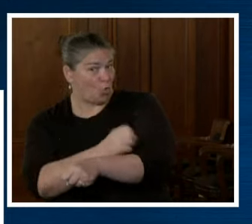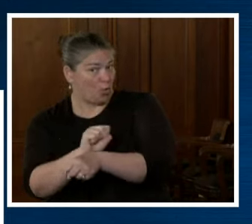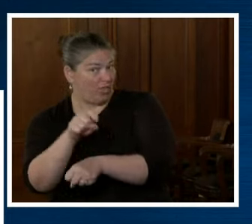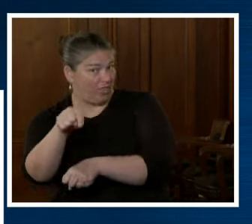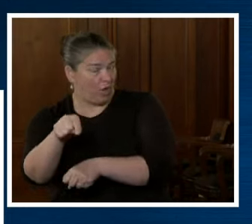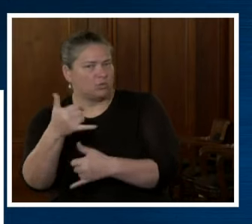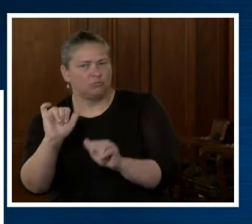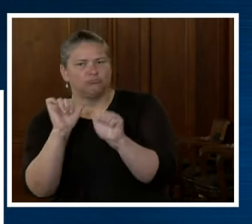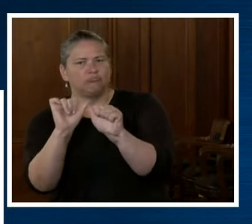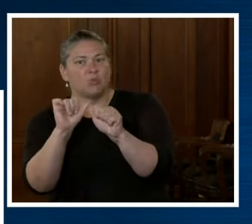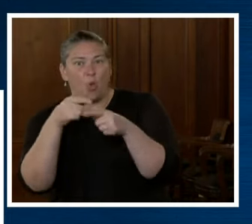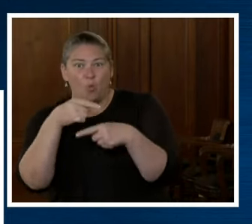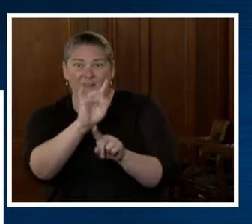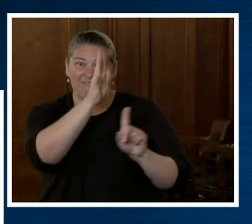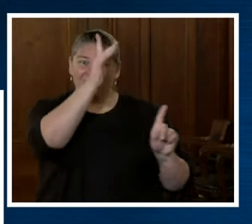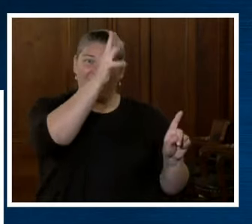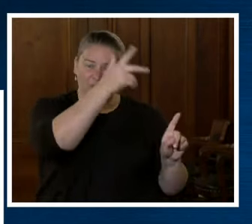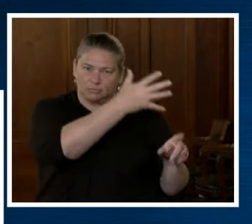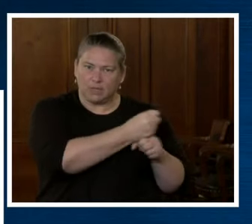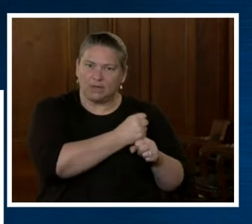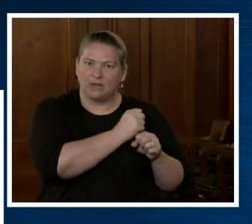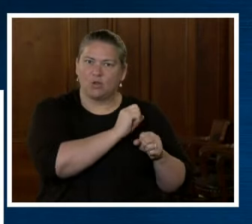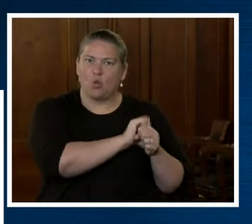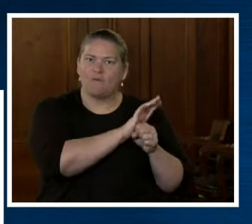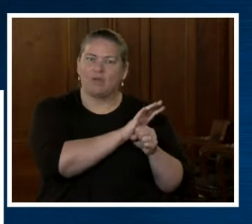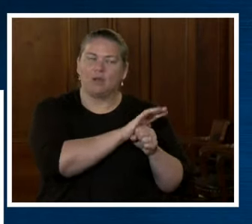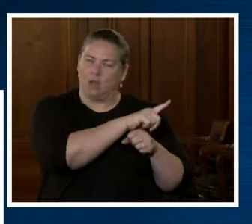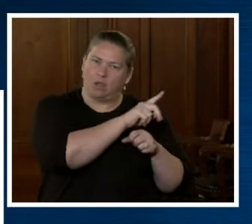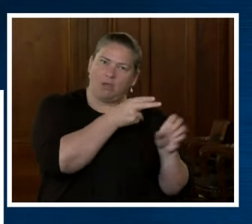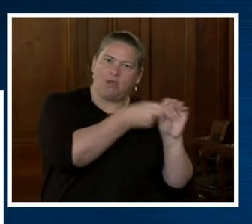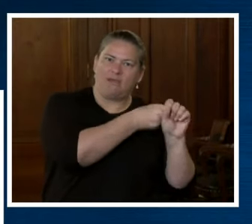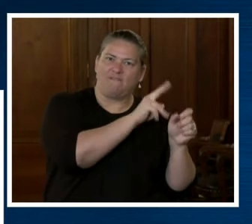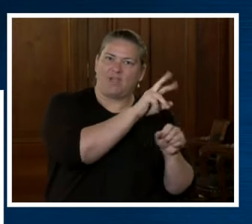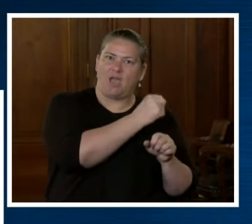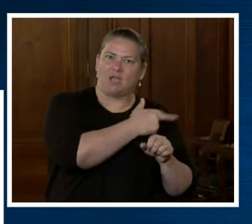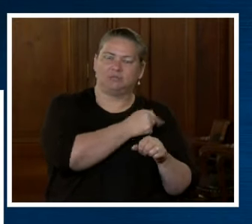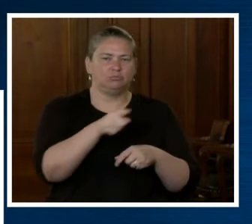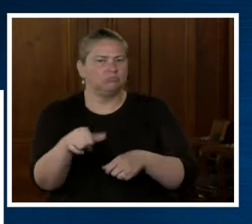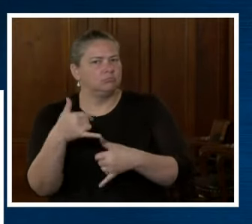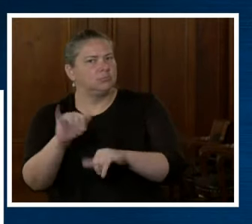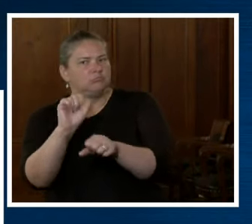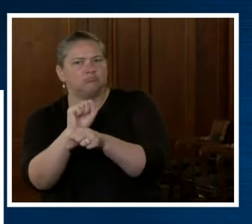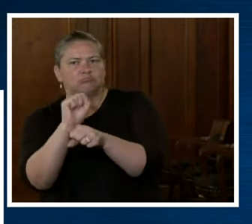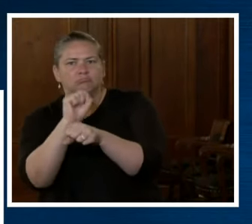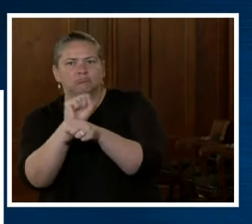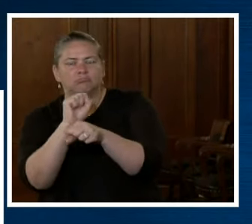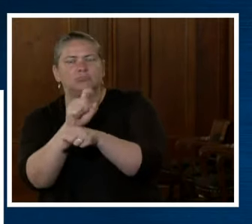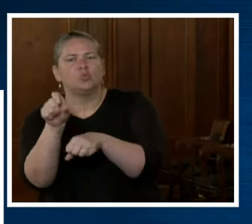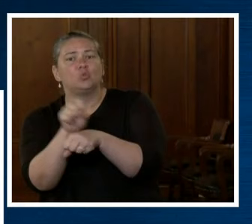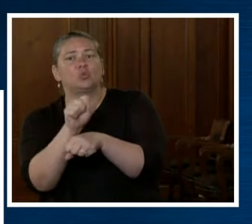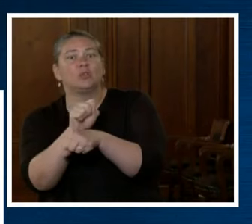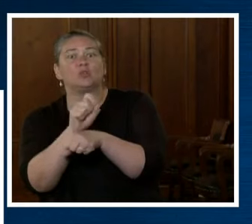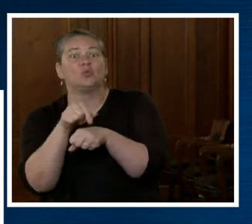FAYETTE COUNTY 37. BOONE 30. KENTON 27. WARREN 24. 8 IN DAVIS AND FRANKLIN.